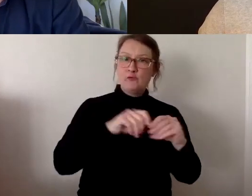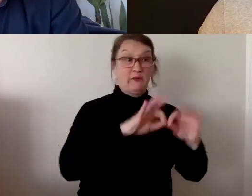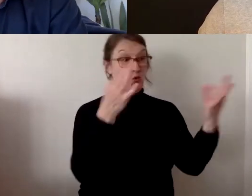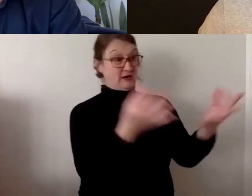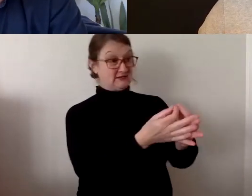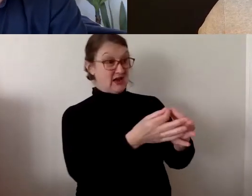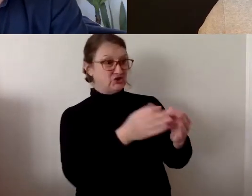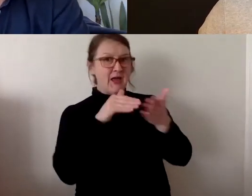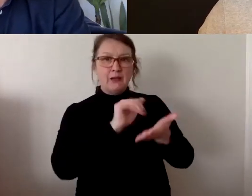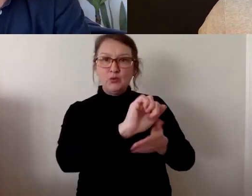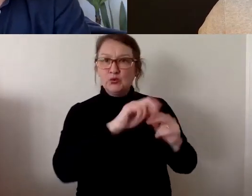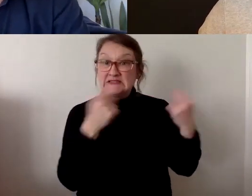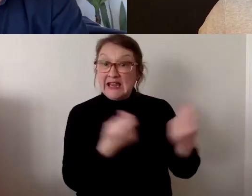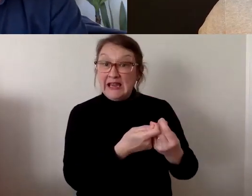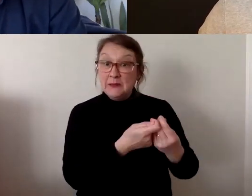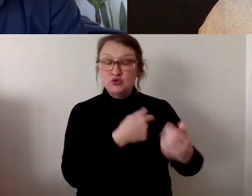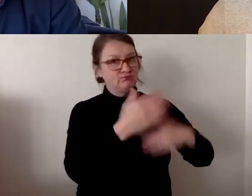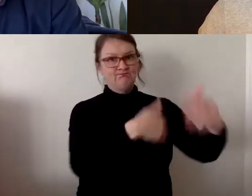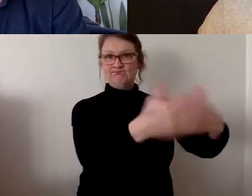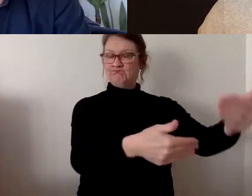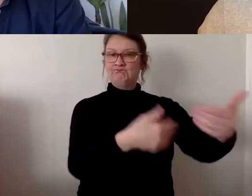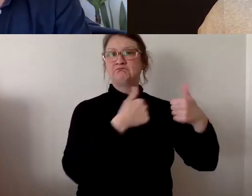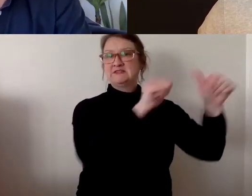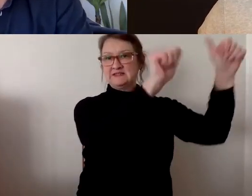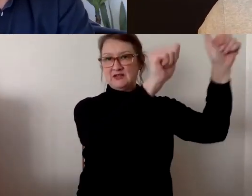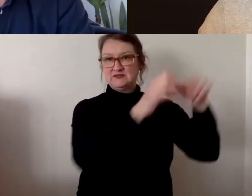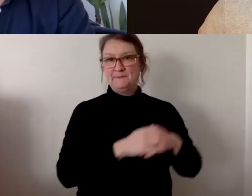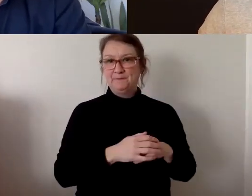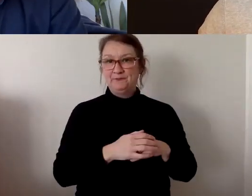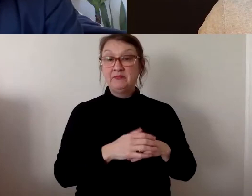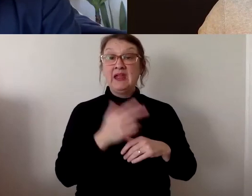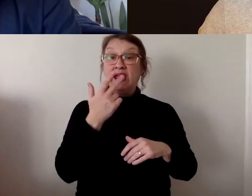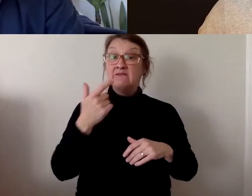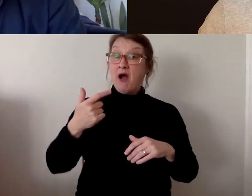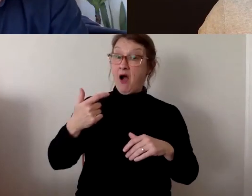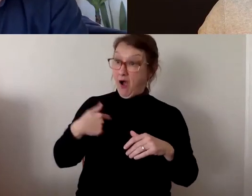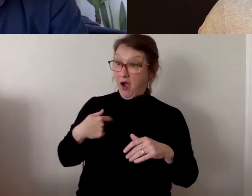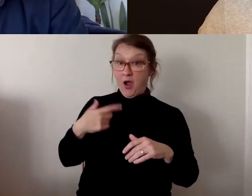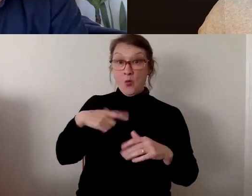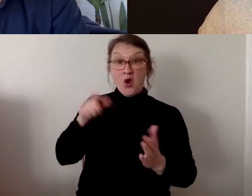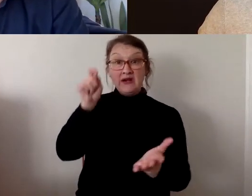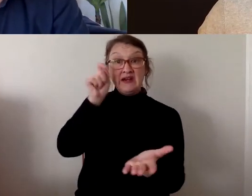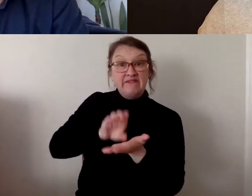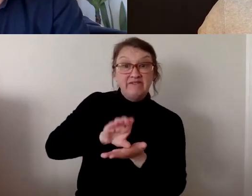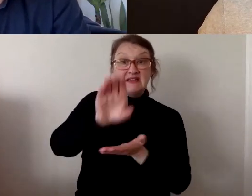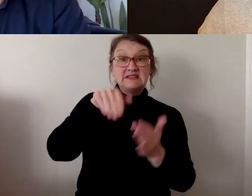I cannot express to you that, if I were investing in an organisation where the purpose of its leadership - all of the